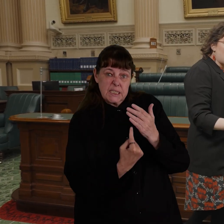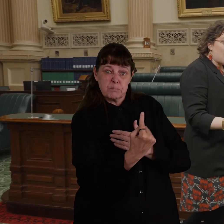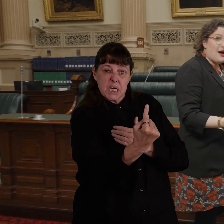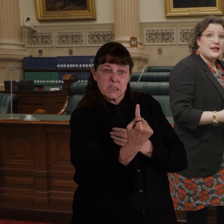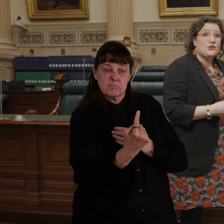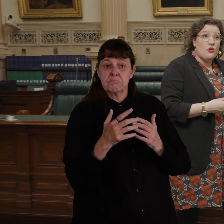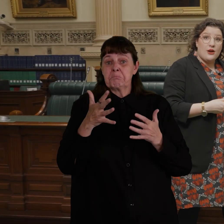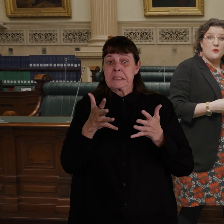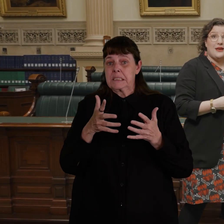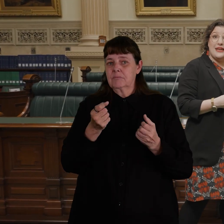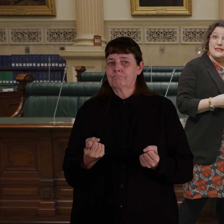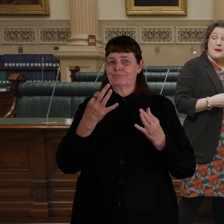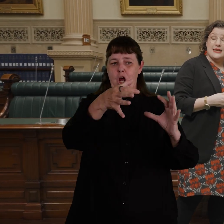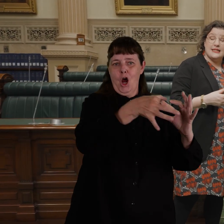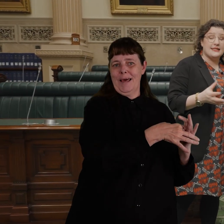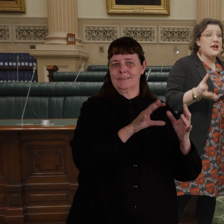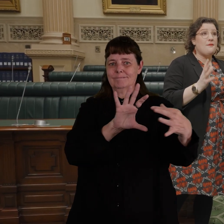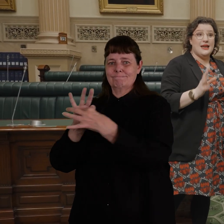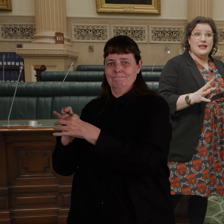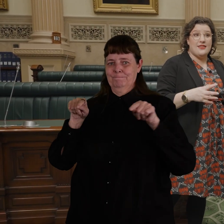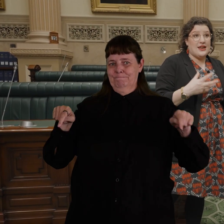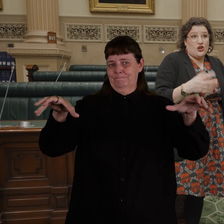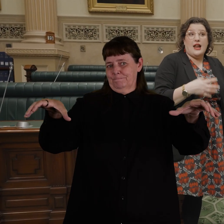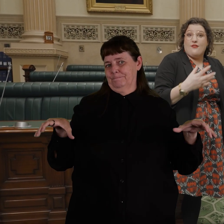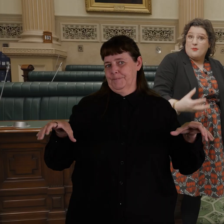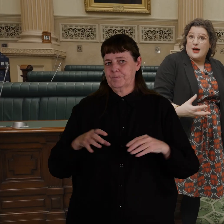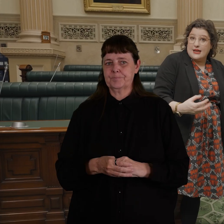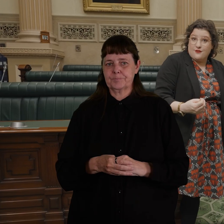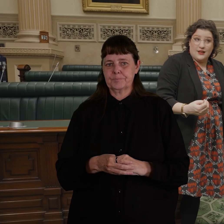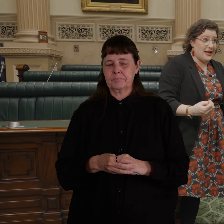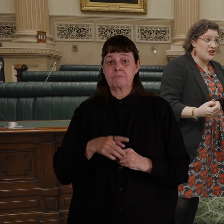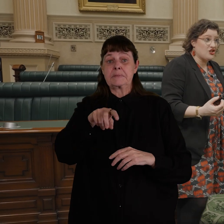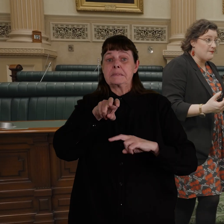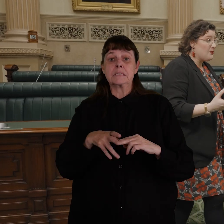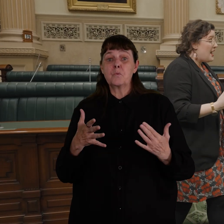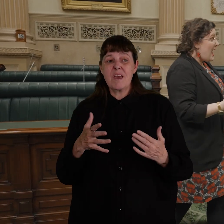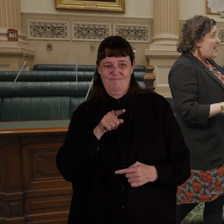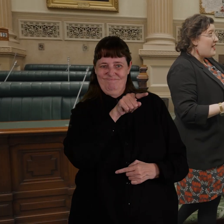minor parties, or they could be independents, meaning that they don't have a party affiliation.